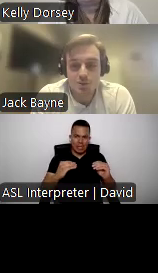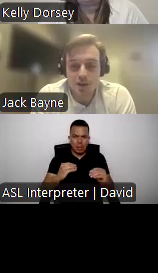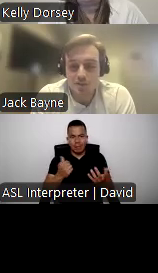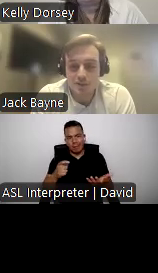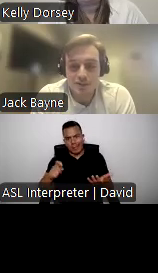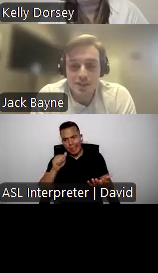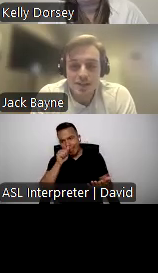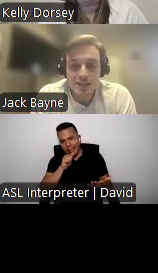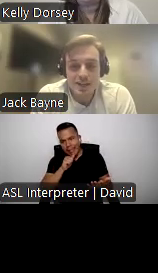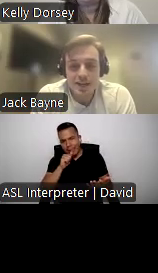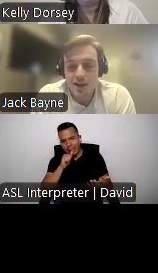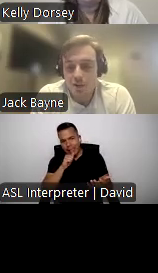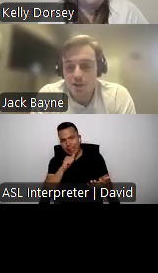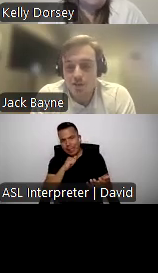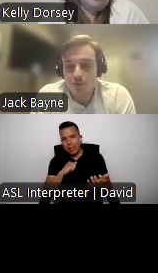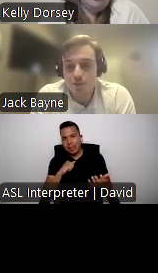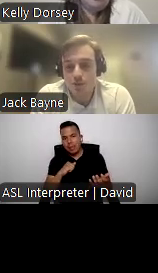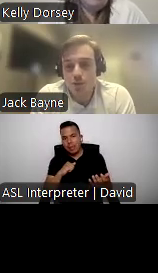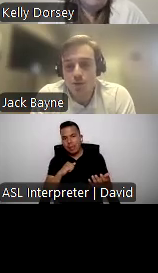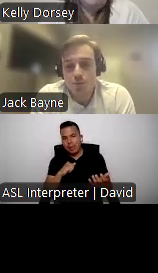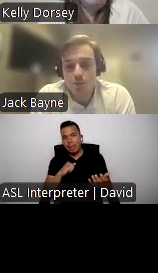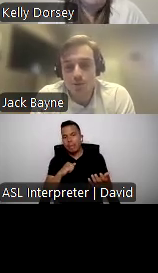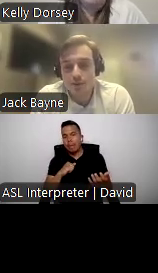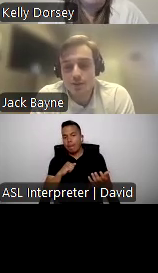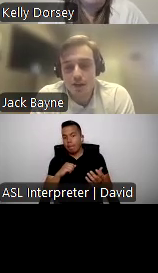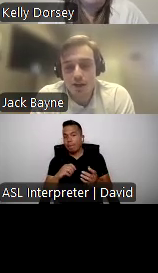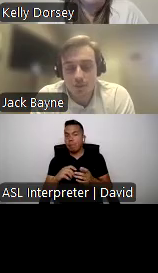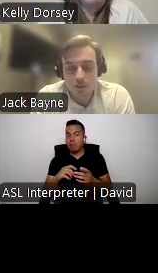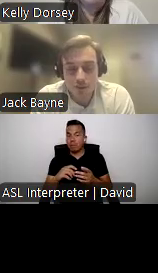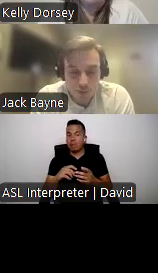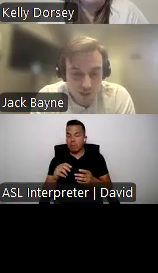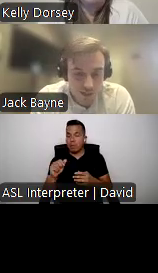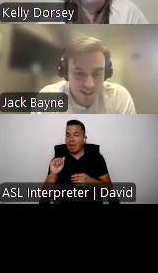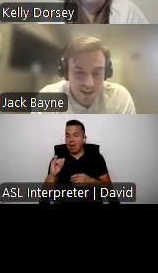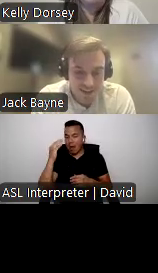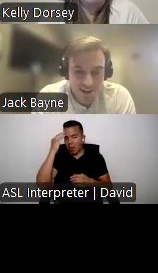build confidence, and then AI awareness with real world purpose. My little equation that I got here,